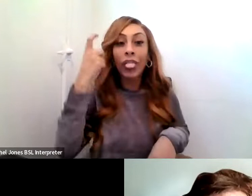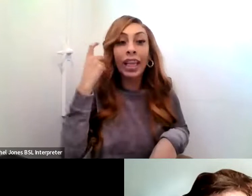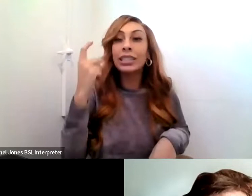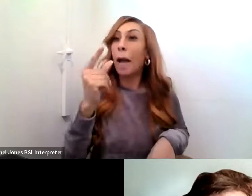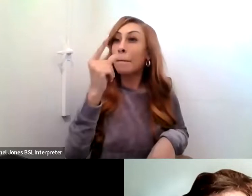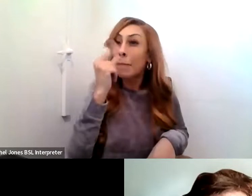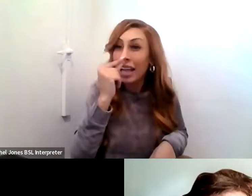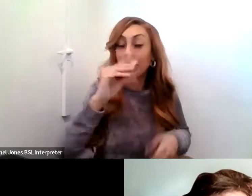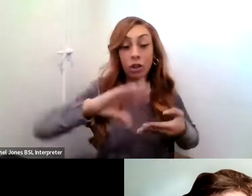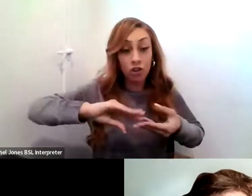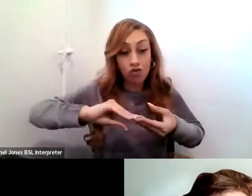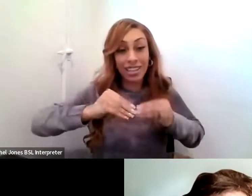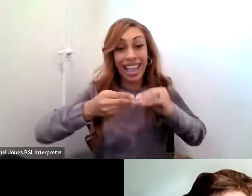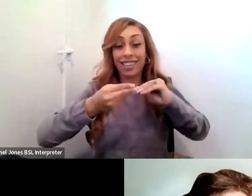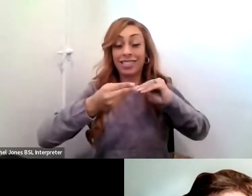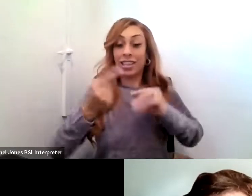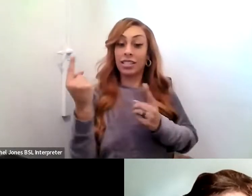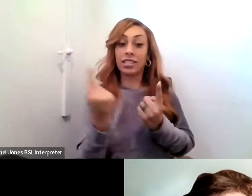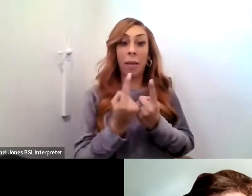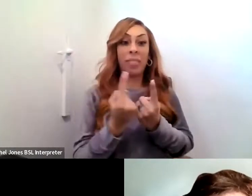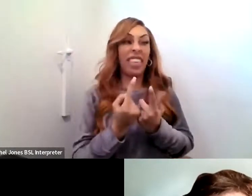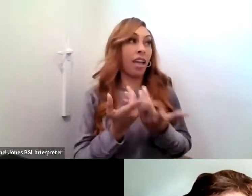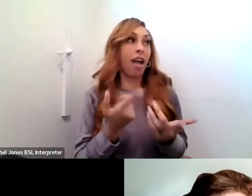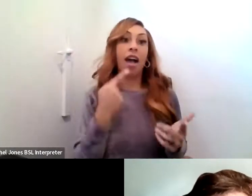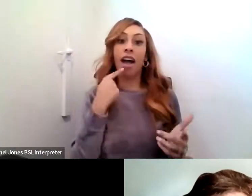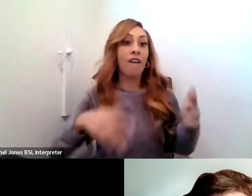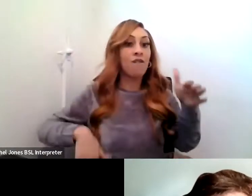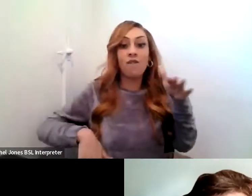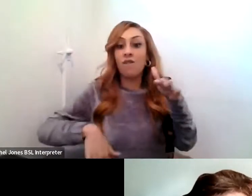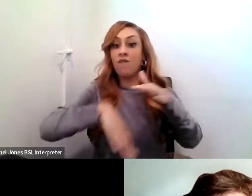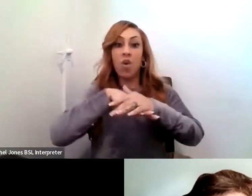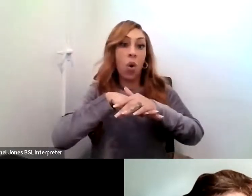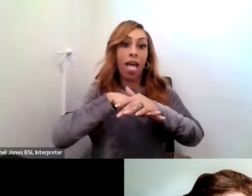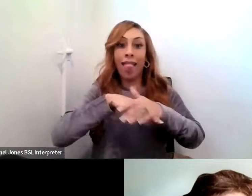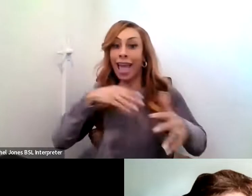to create something and say, well, this is now fully accessible,